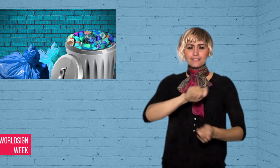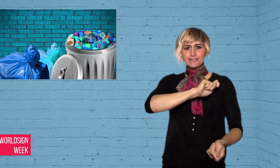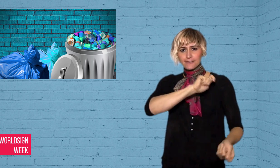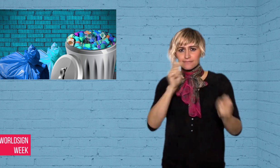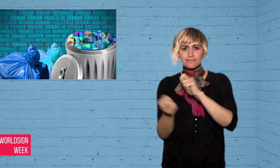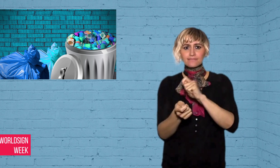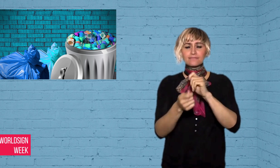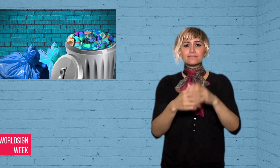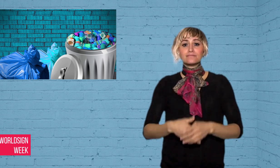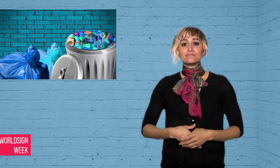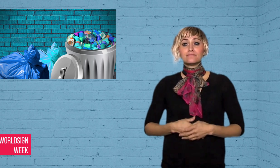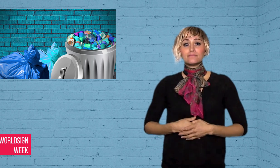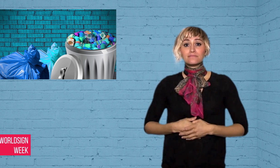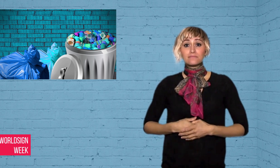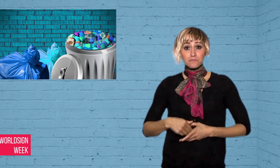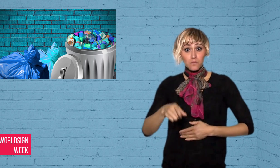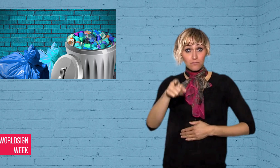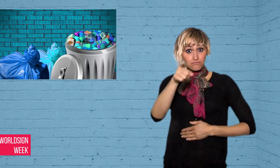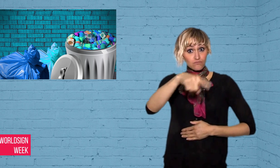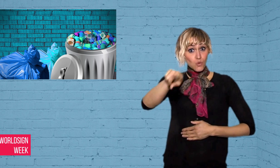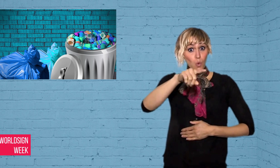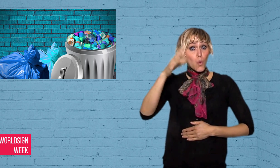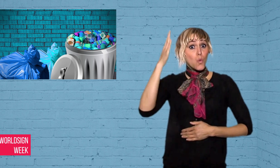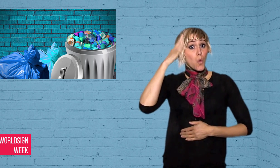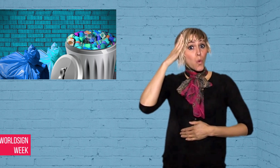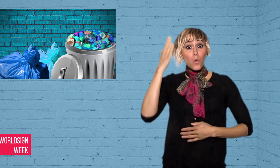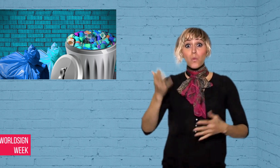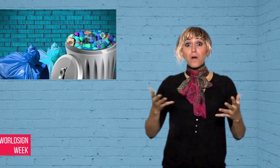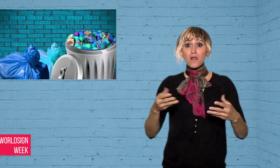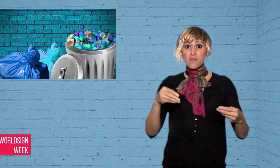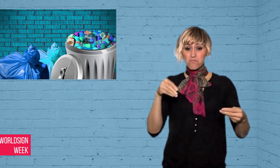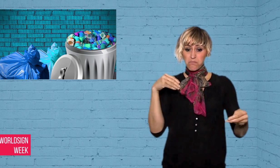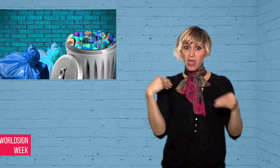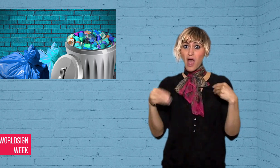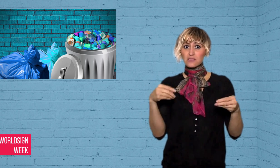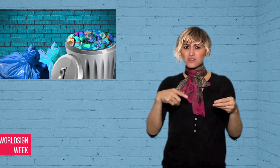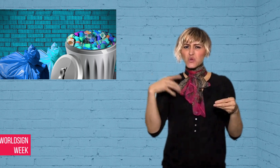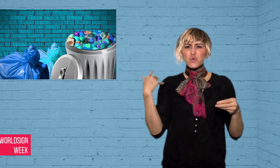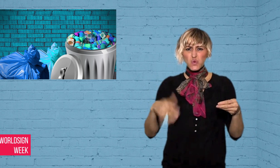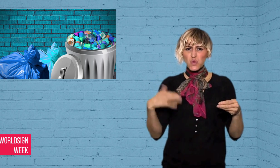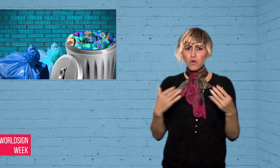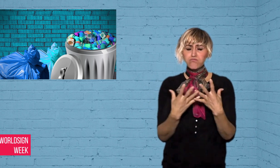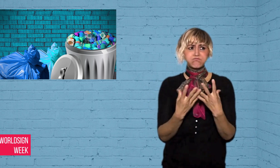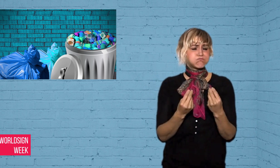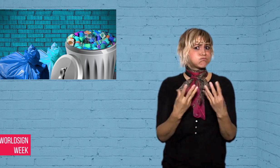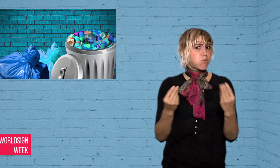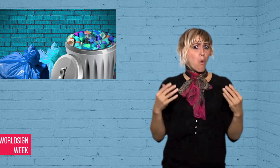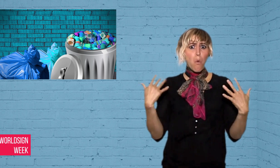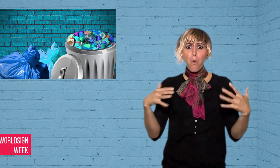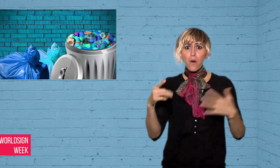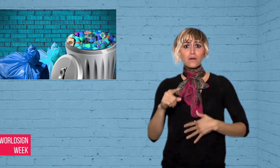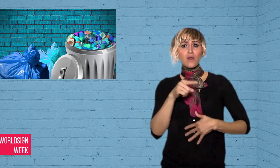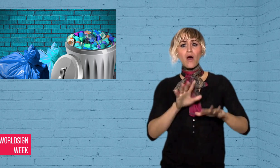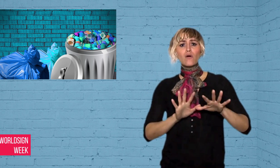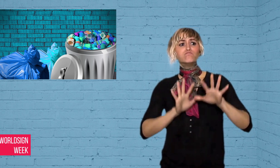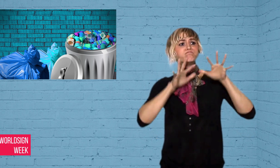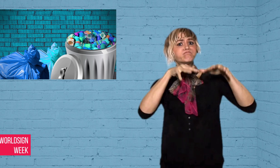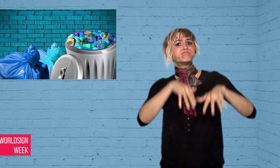plastic in the oceans, all of them together